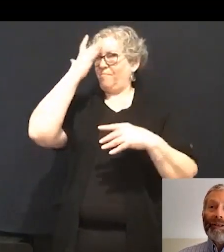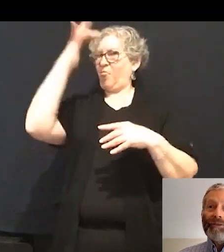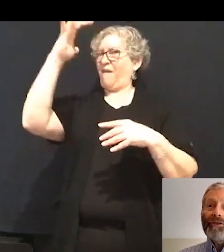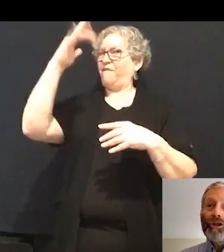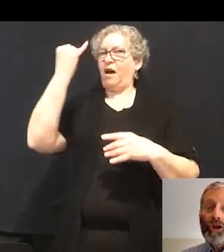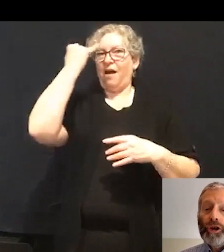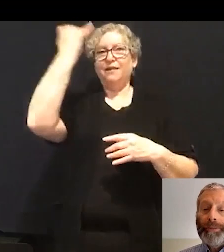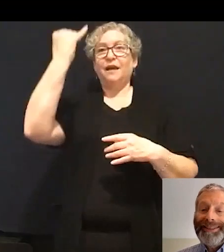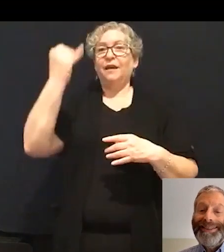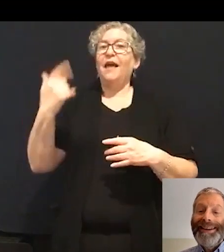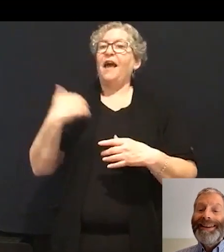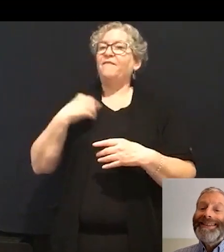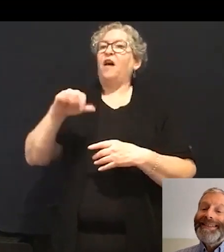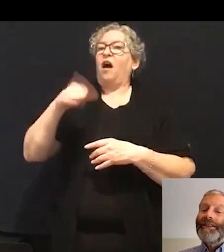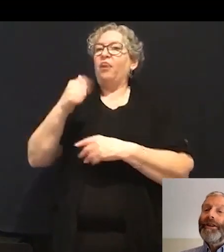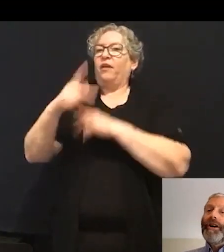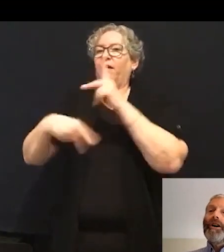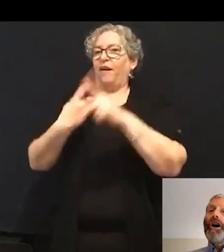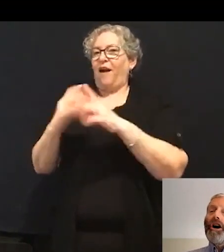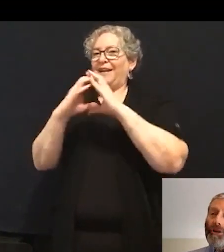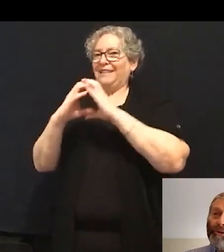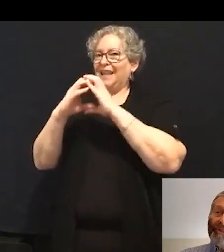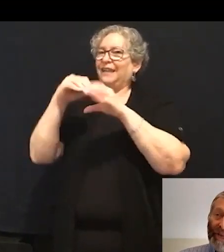determined is that there are other cells